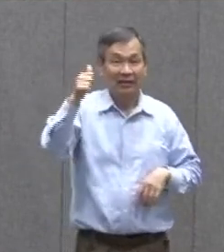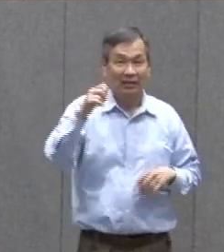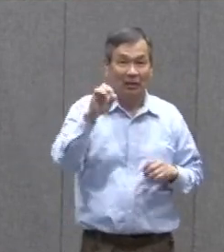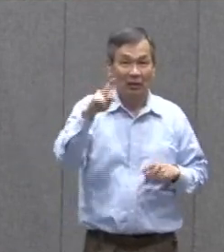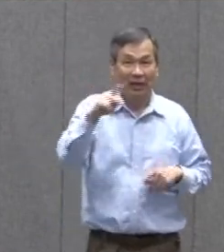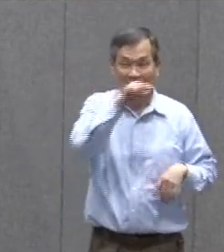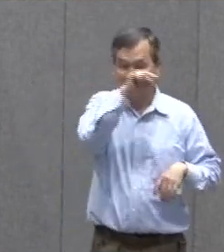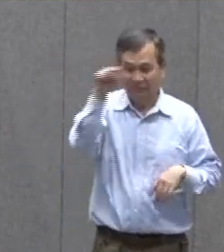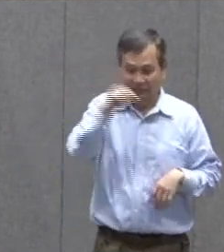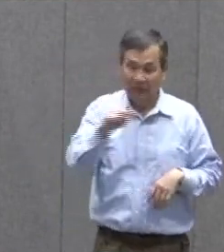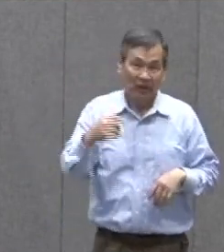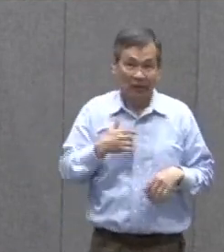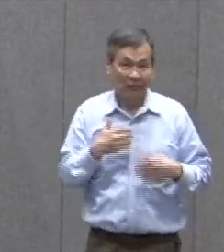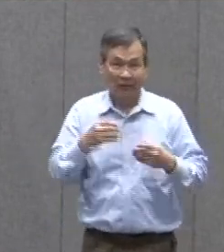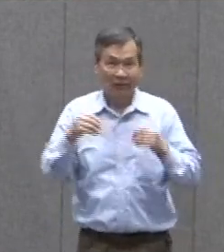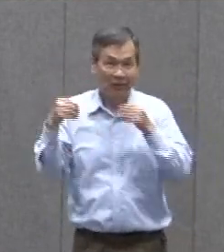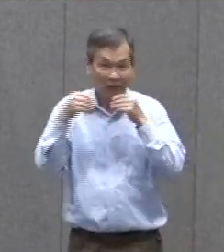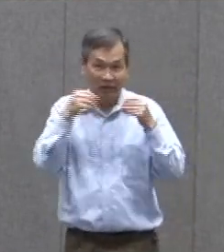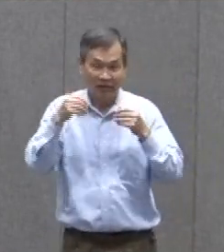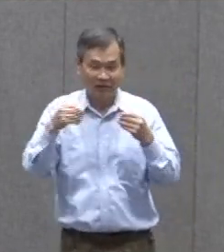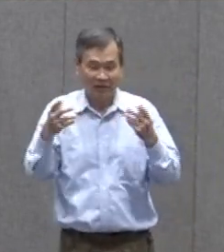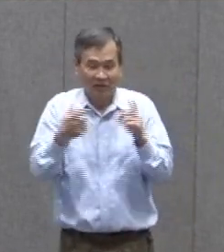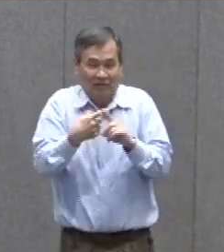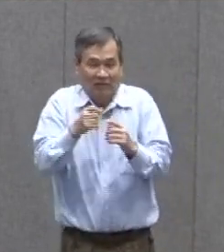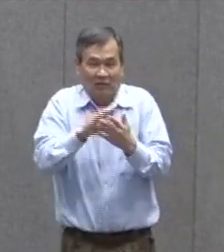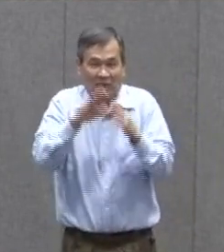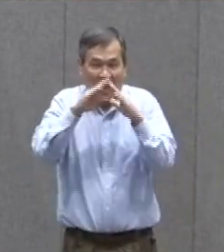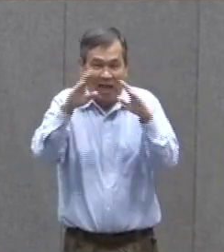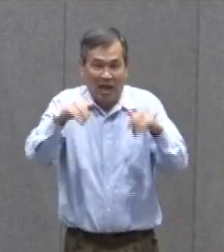because that's all I had. And I drew 10 boxes on it.